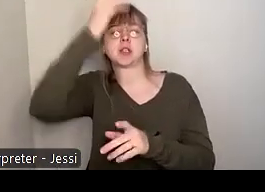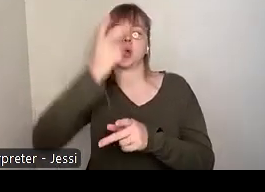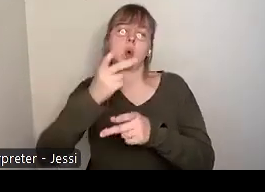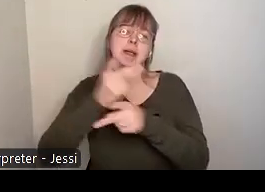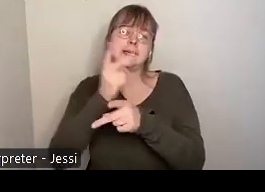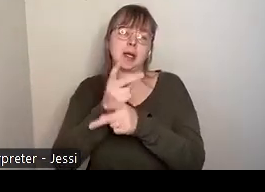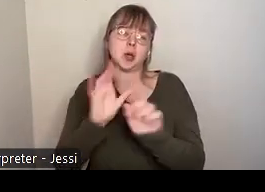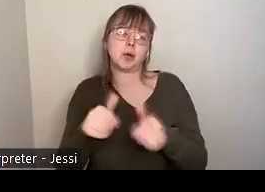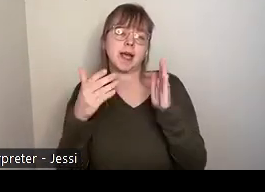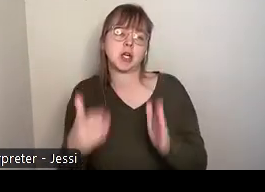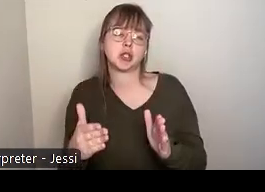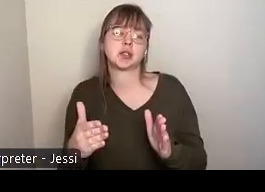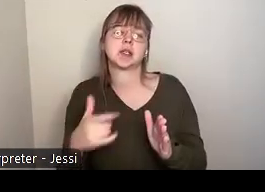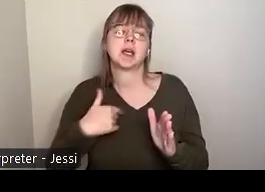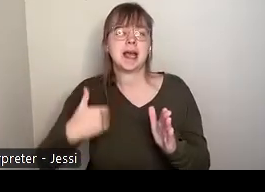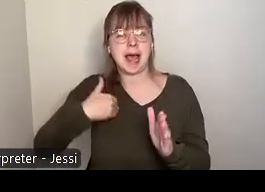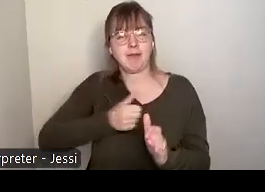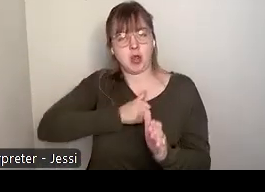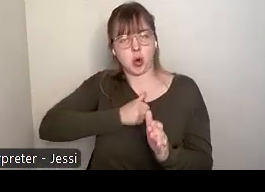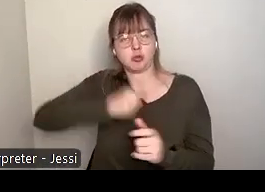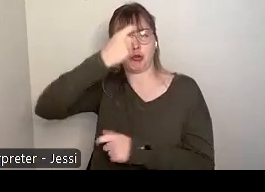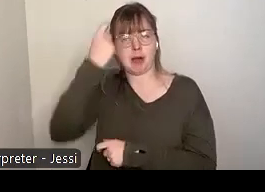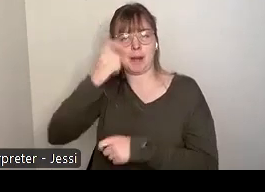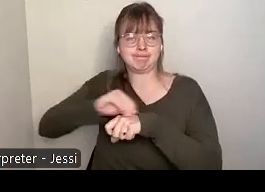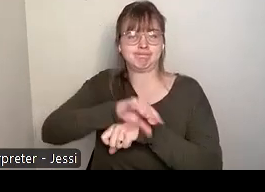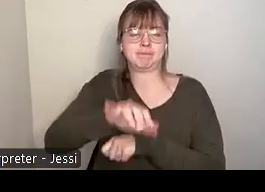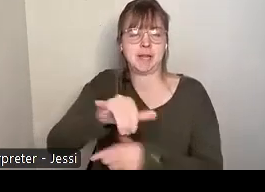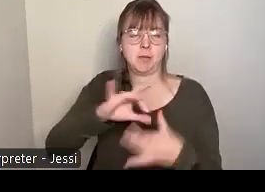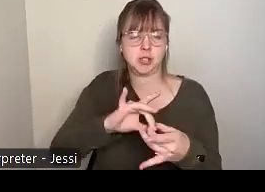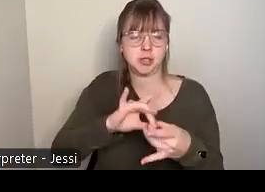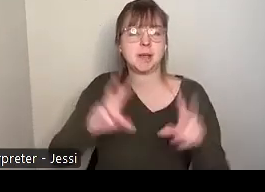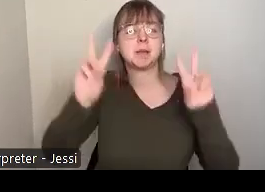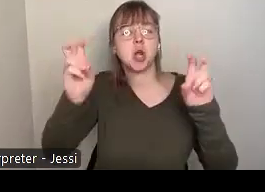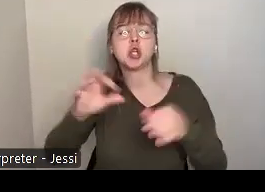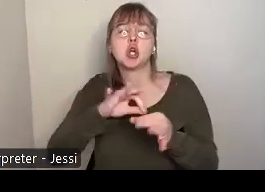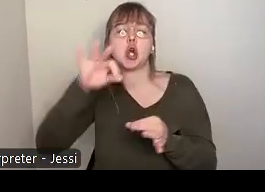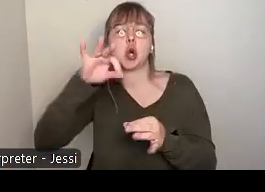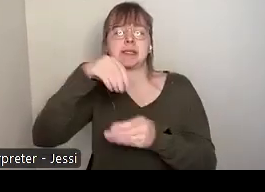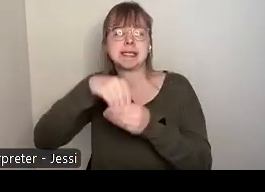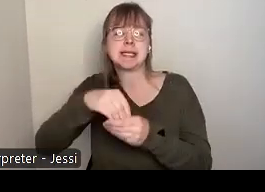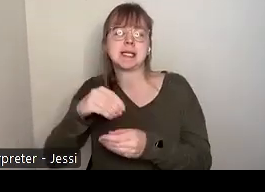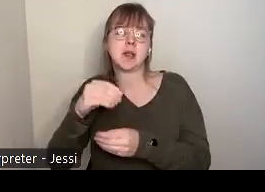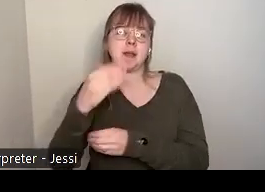in the nursery the therapeutic presence of an infant mental health practitioner May reduce